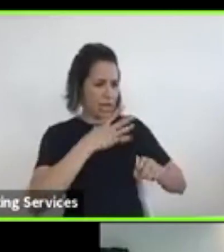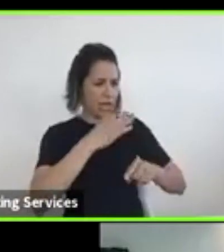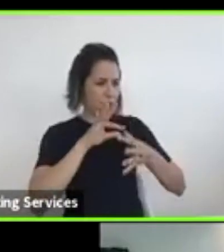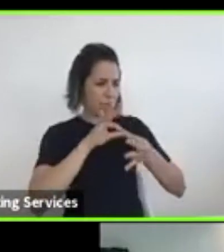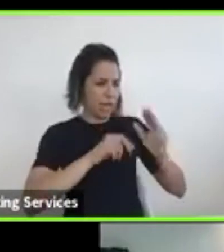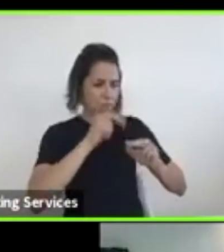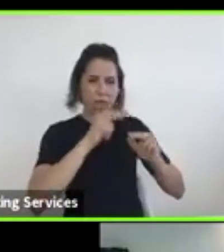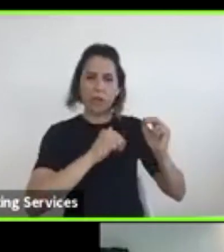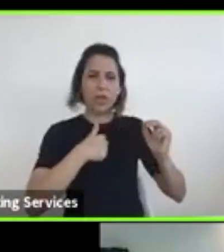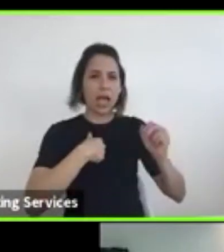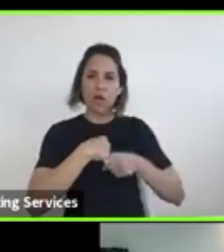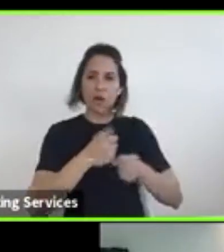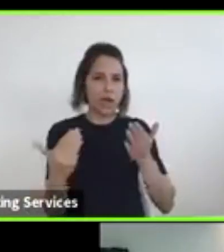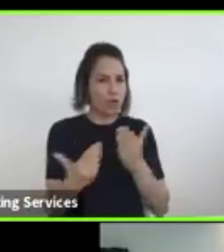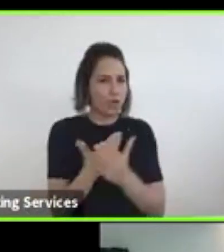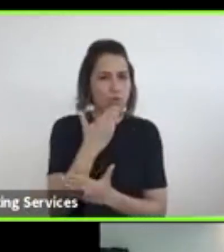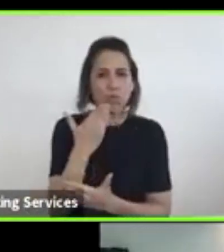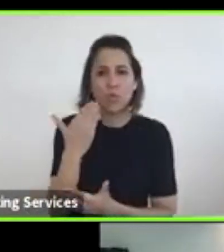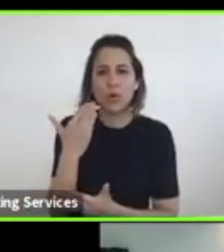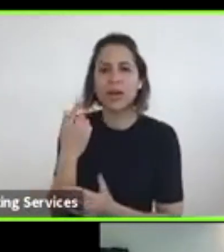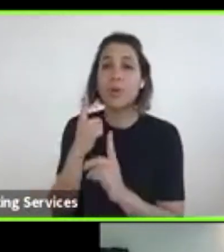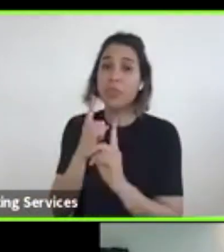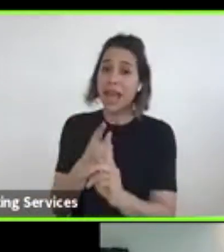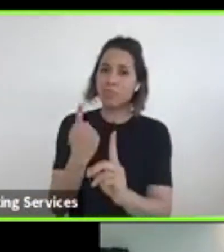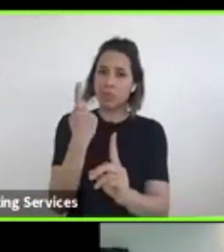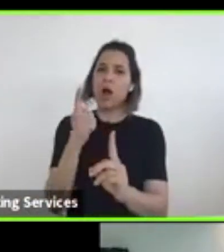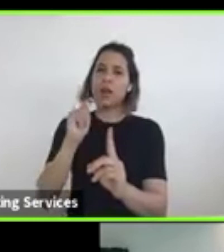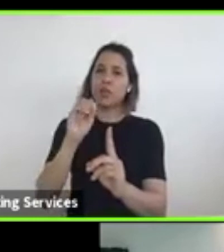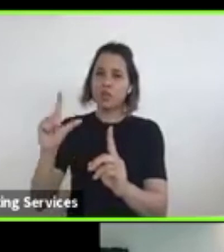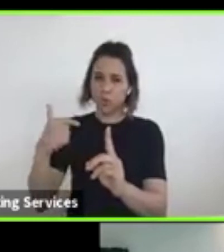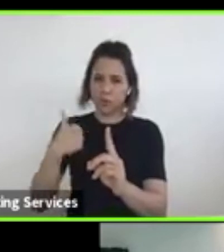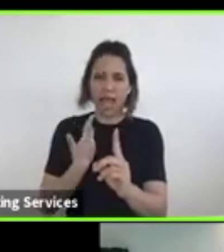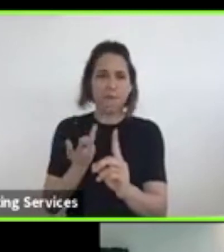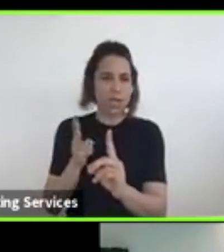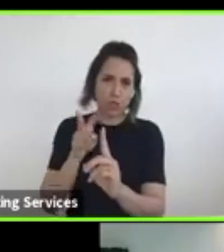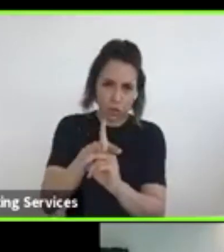AND SO THAT HAS BEEN ONE OF THE TOOLS THAT I'VE USED. RIGHT? LIKE, WHAT DOES IT LOOK LIKE?